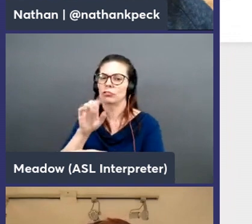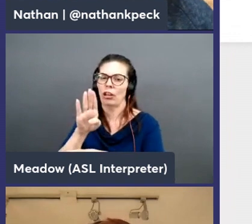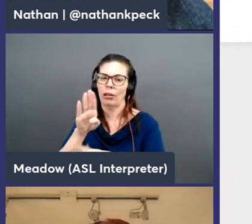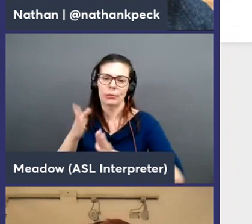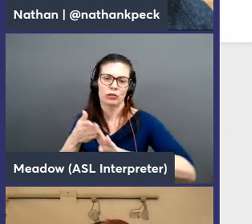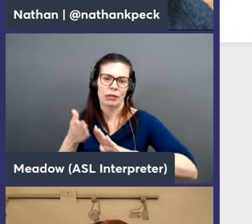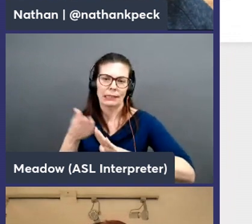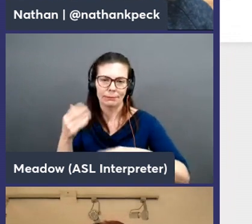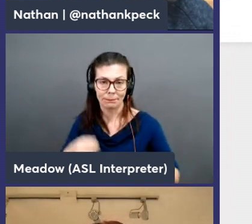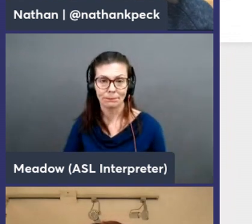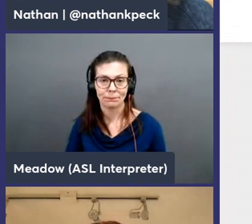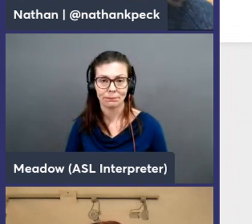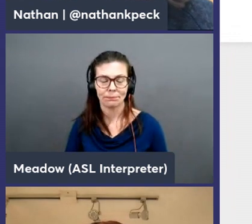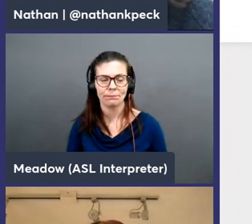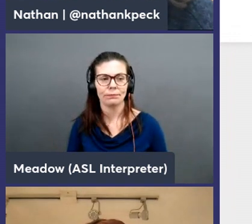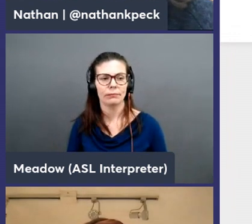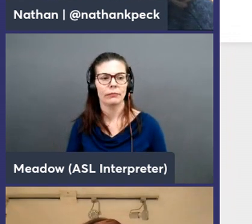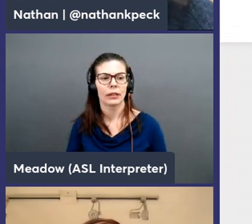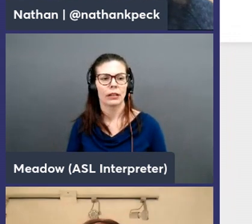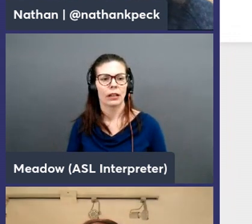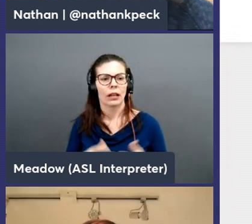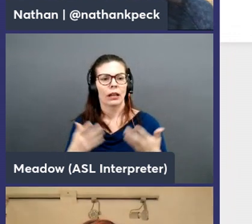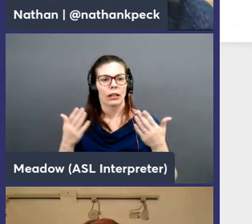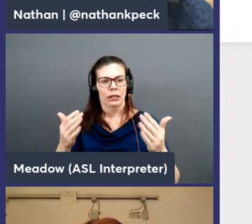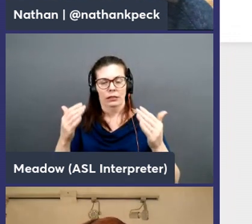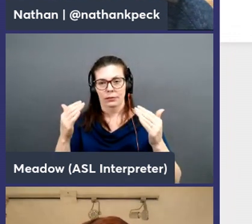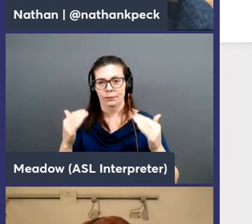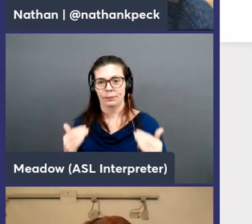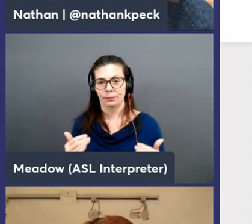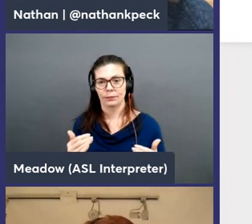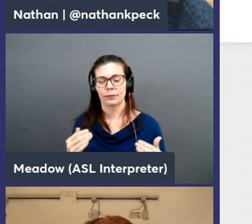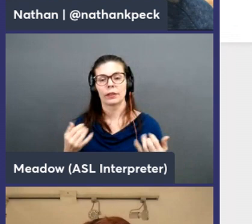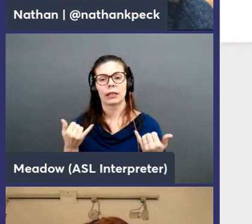And so, then you can just